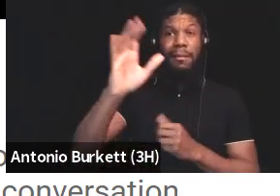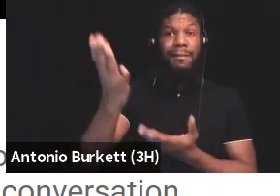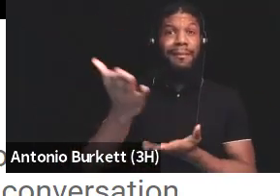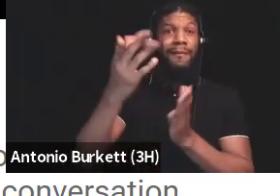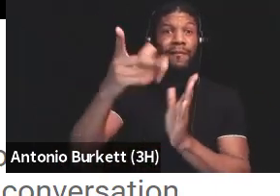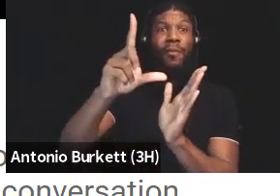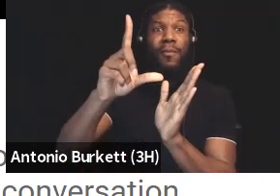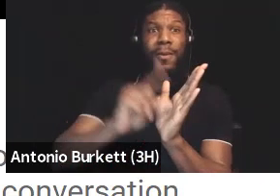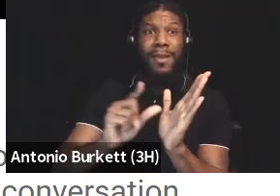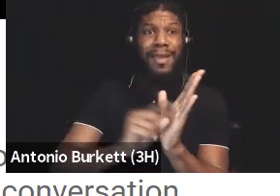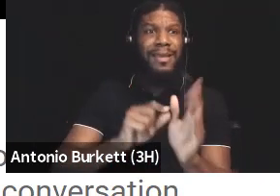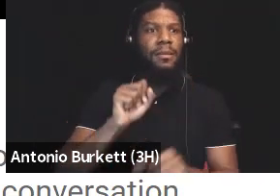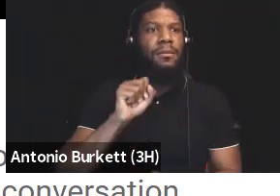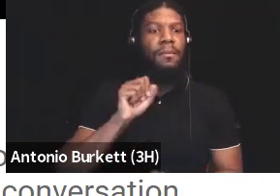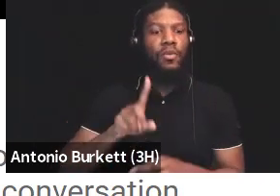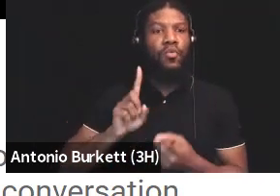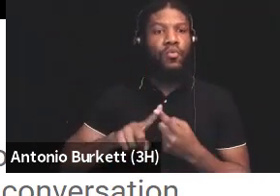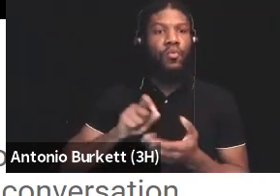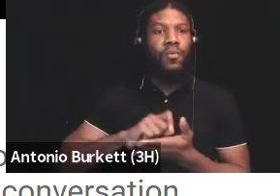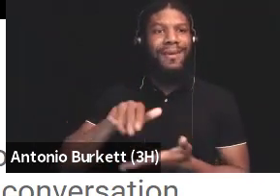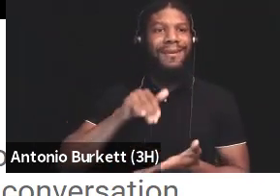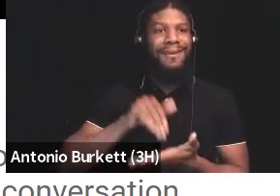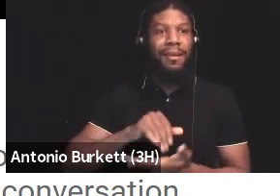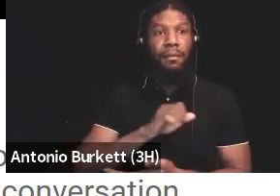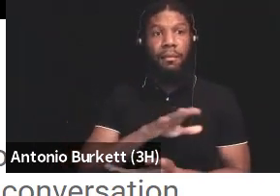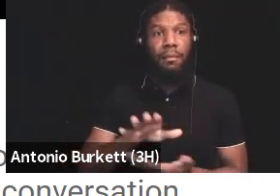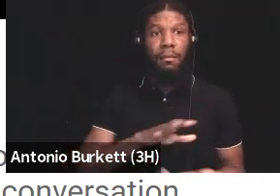Because I think that is really one of the best ways to bring our work to the center is to say: